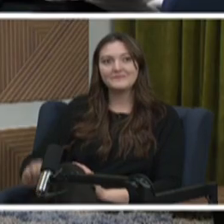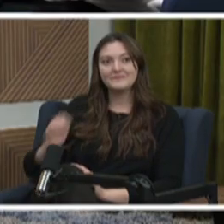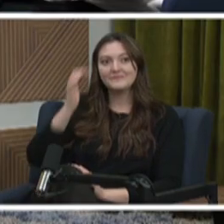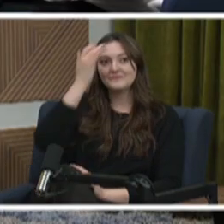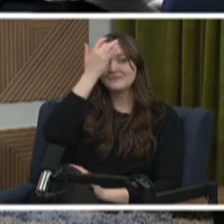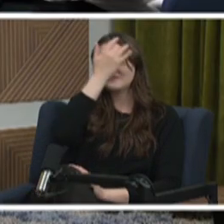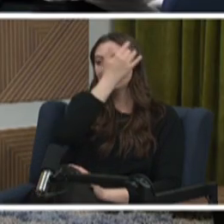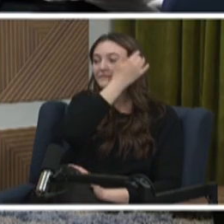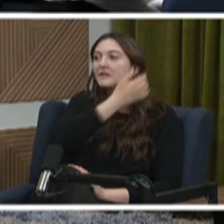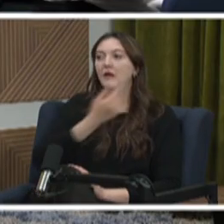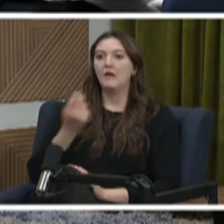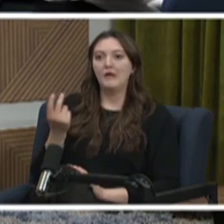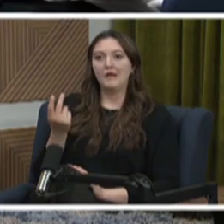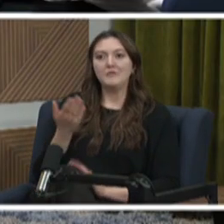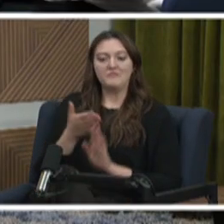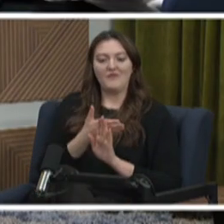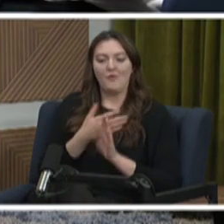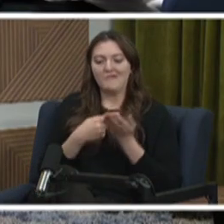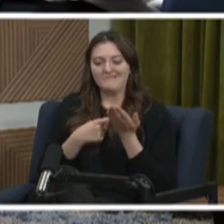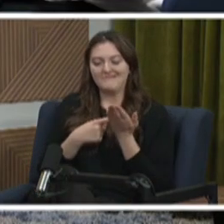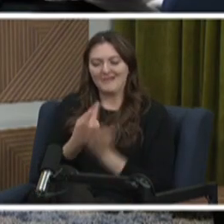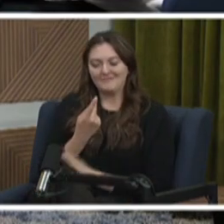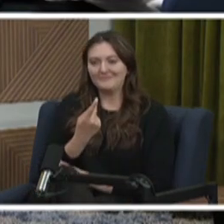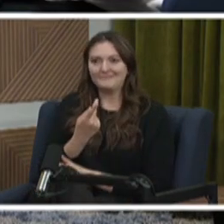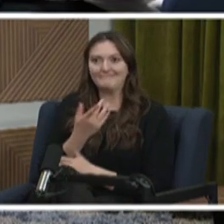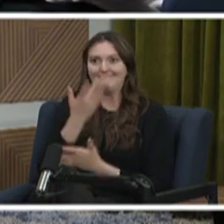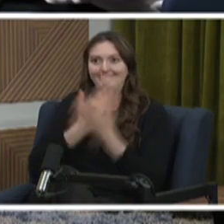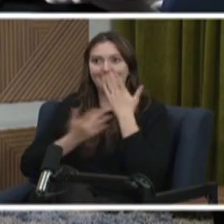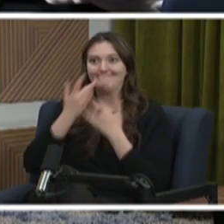We talked about earlier, too, the shortage of interpreters.